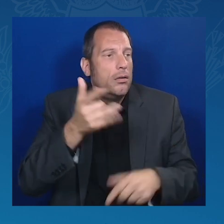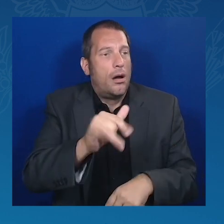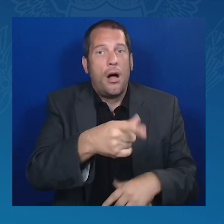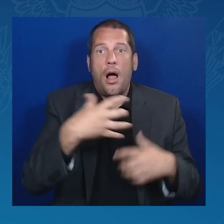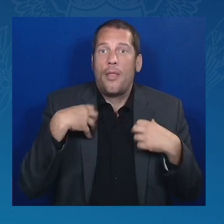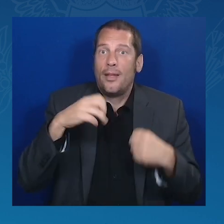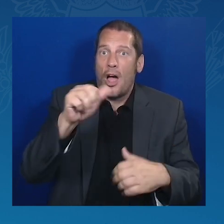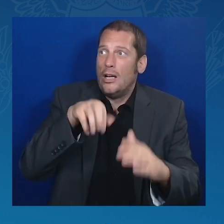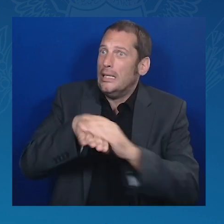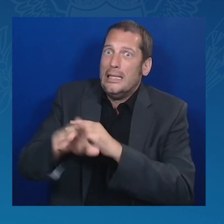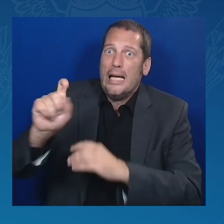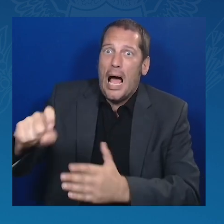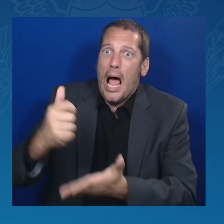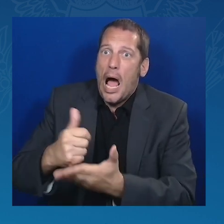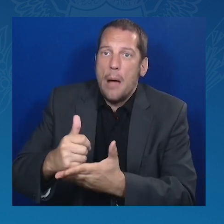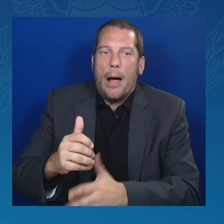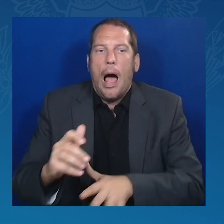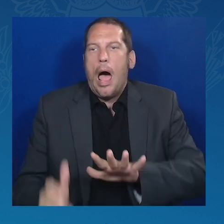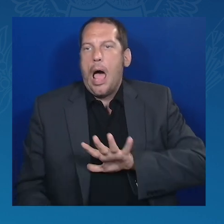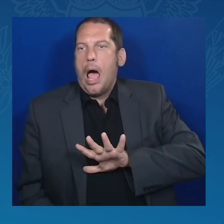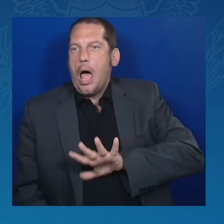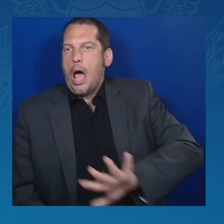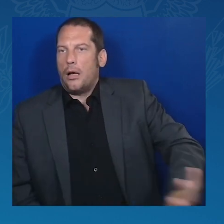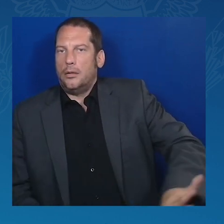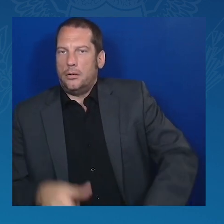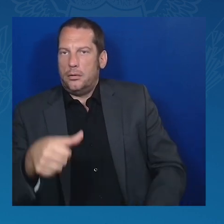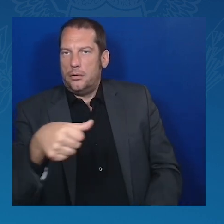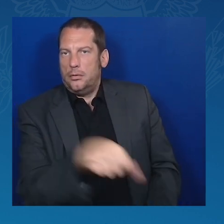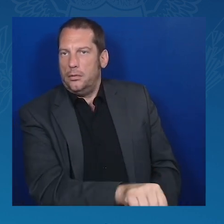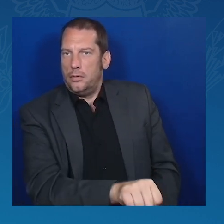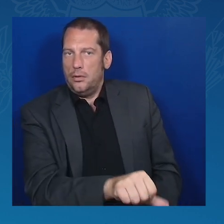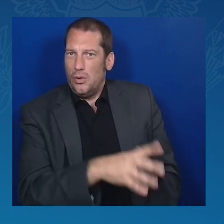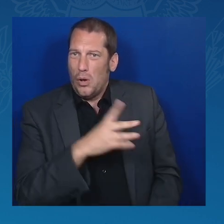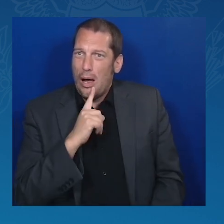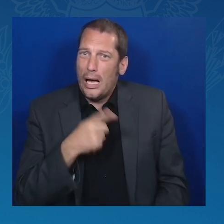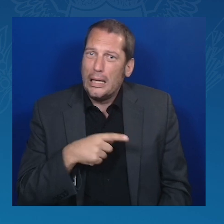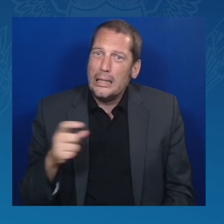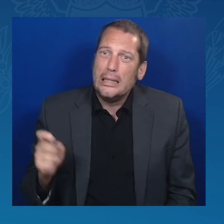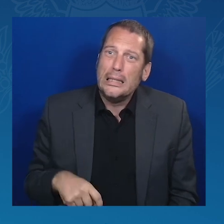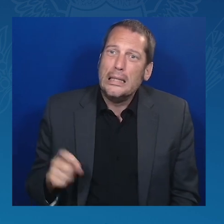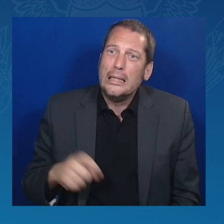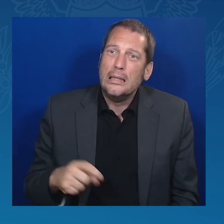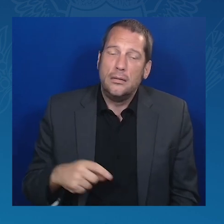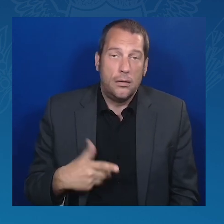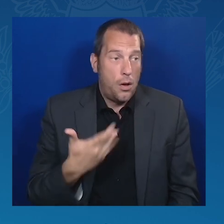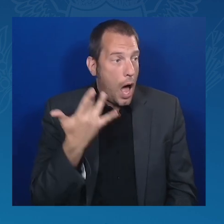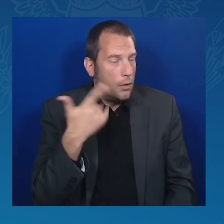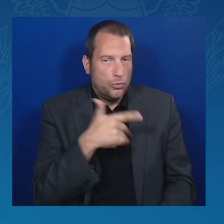Mostly because the physicians, the health care providers, were afraid they might go to jail for doing the job,